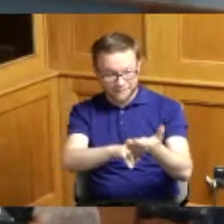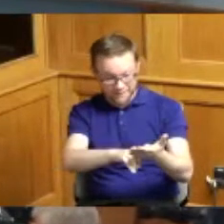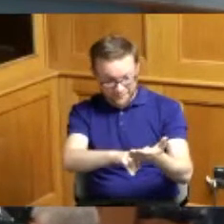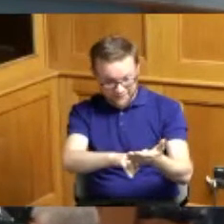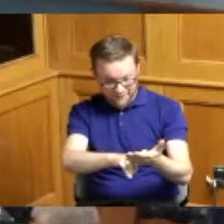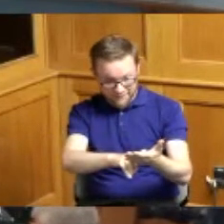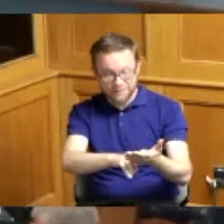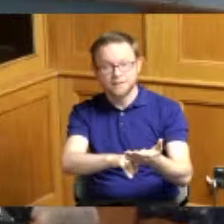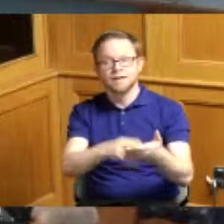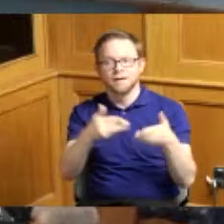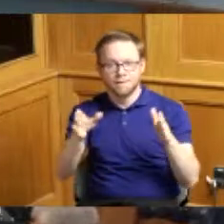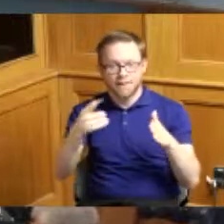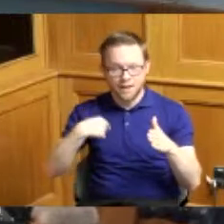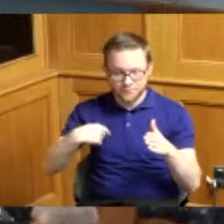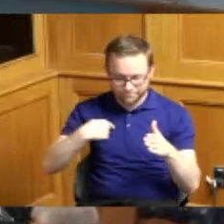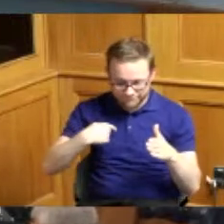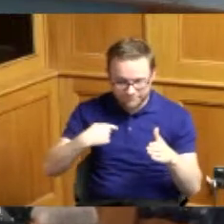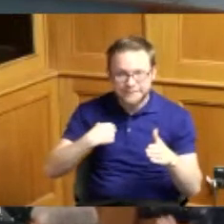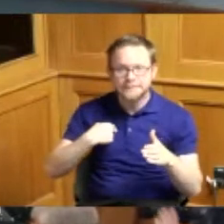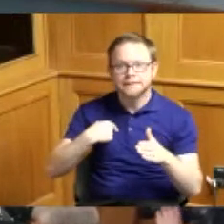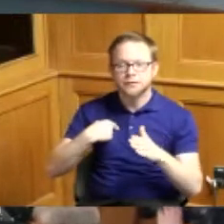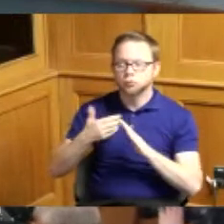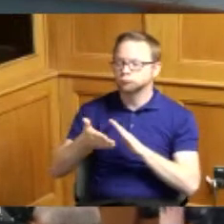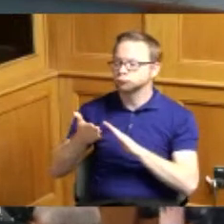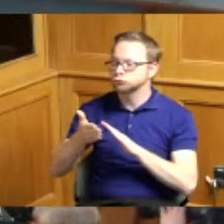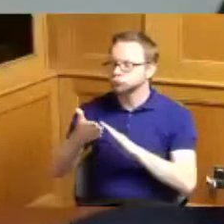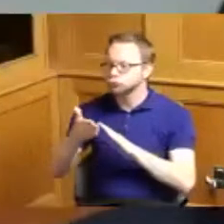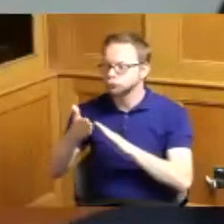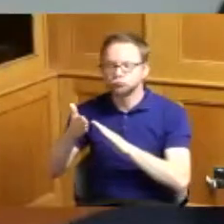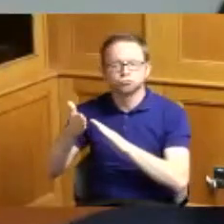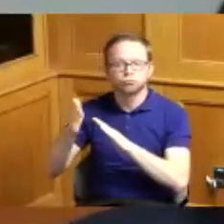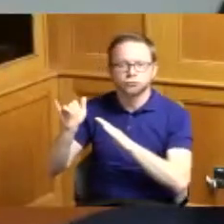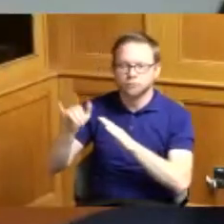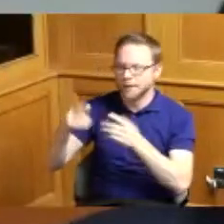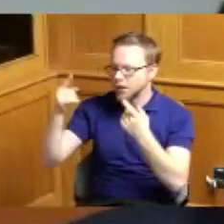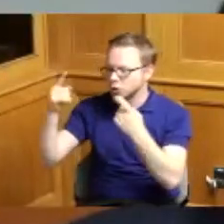execute an agreement and substantially the form is what it attached and I don't want to lose sight of